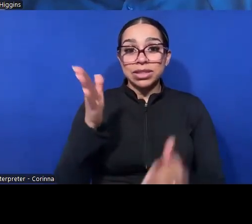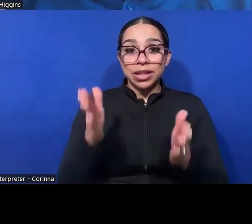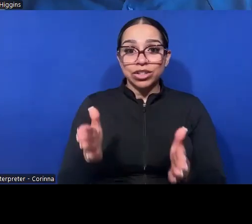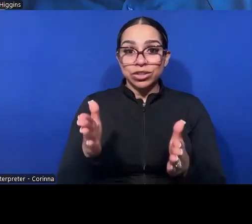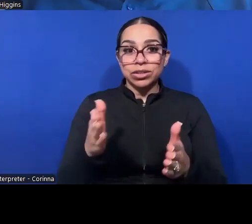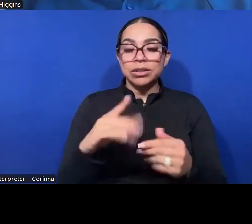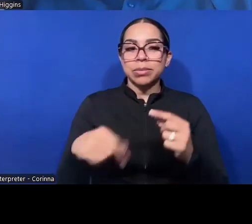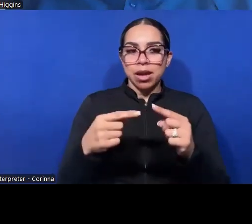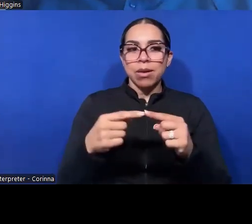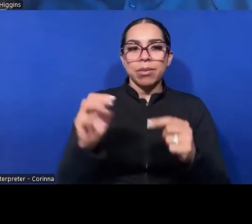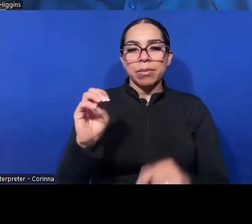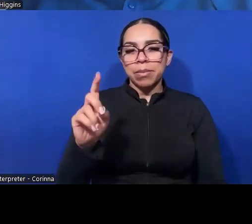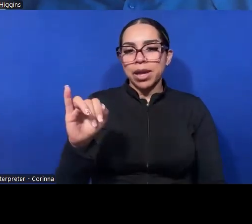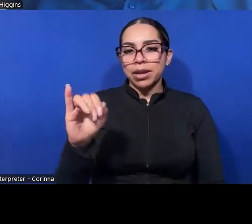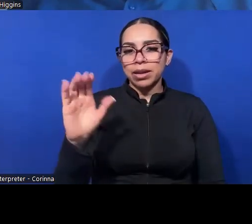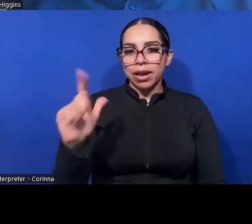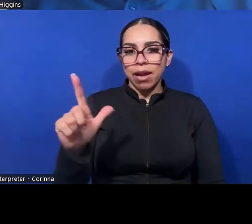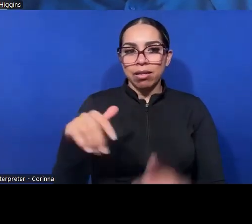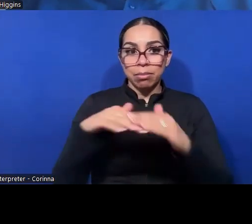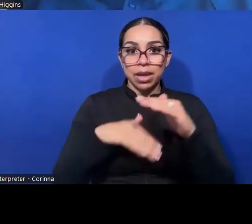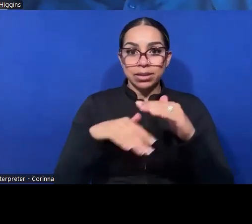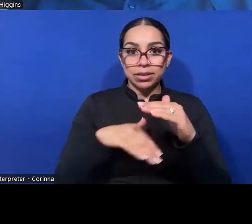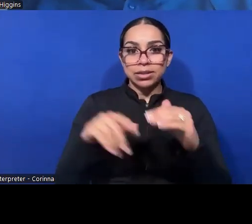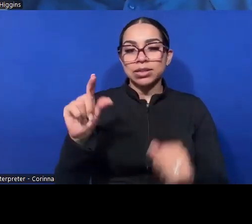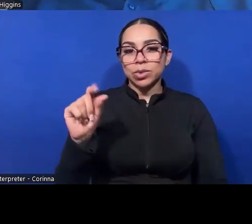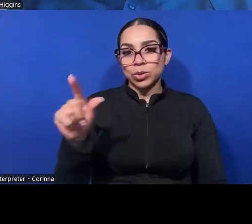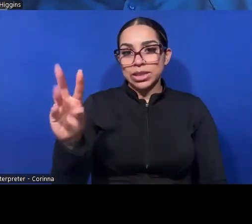basics and 2026 upcoming changes.